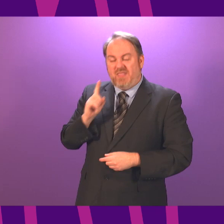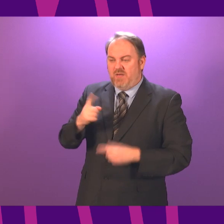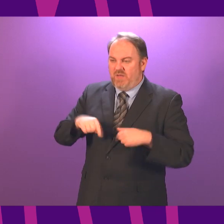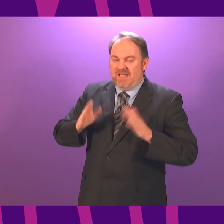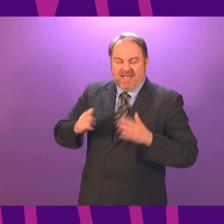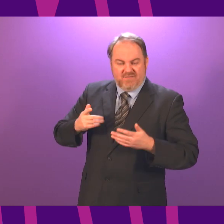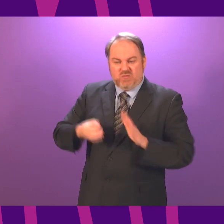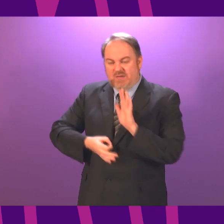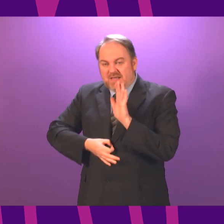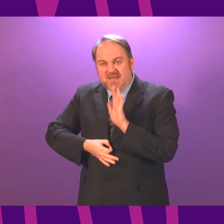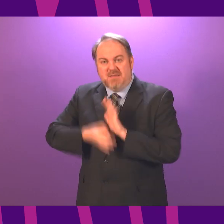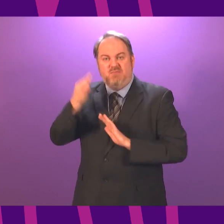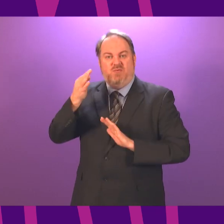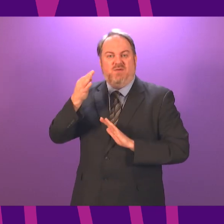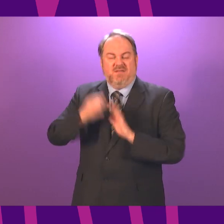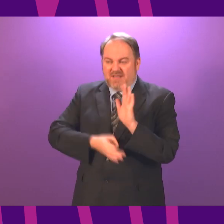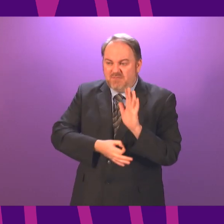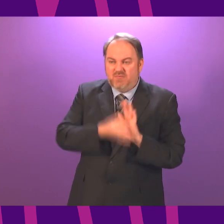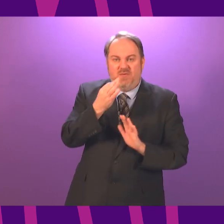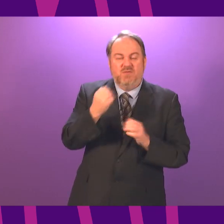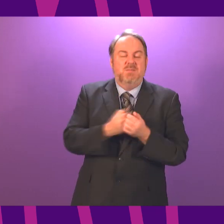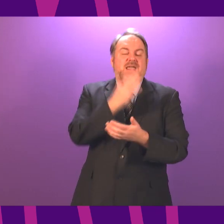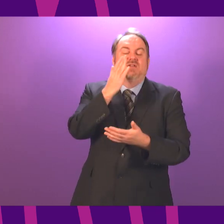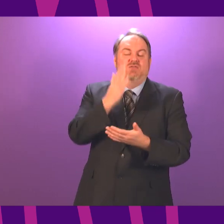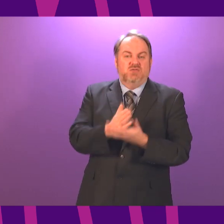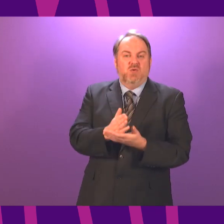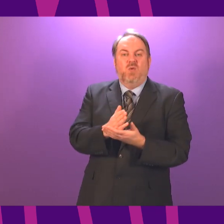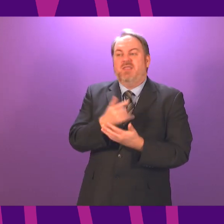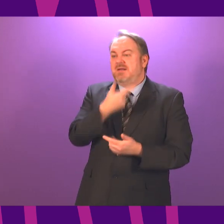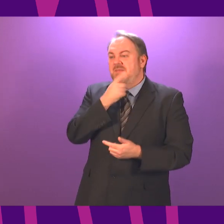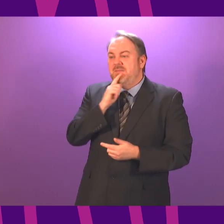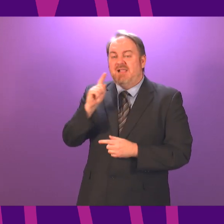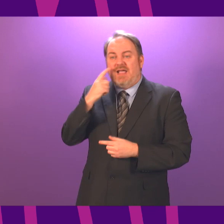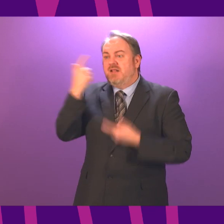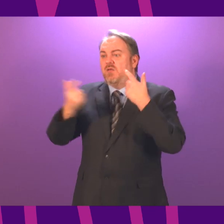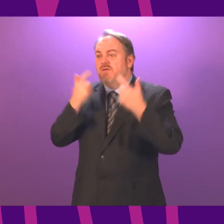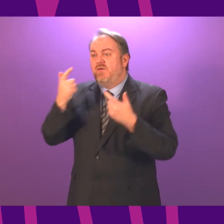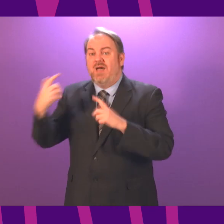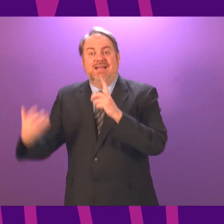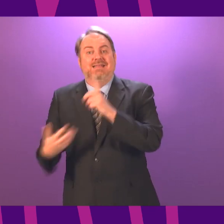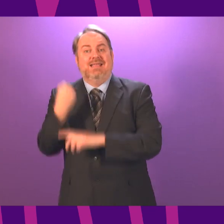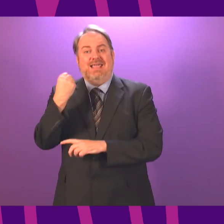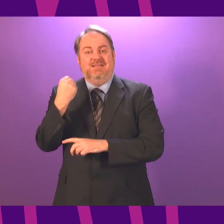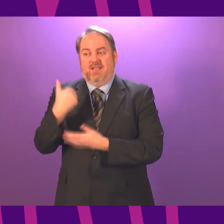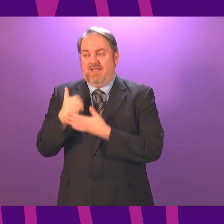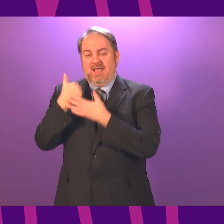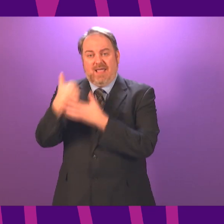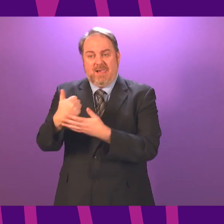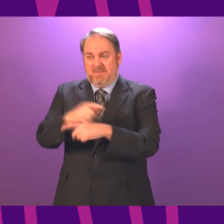to do more to ensure that everybody gets the help that they need and that, first and foremost, people feel that they can reach out for the help that they need and, of course, then get